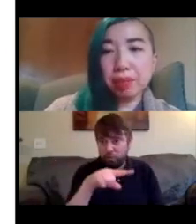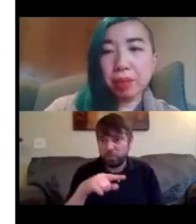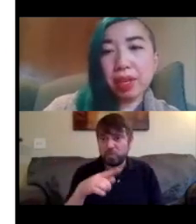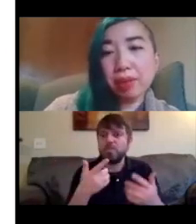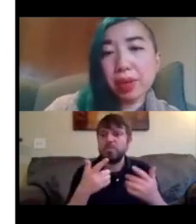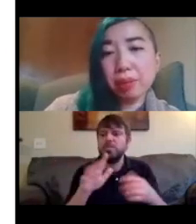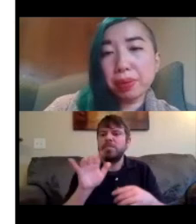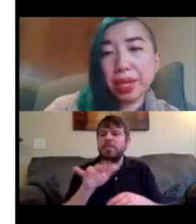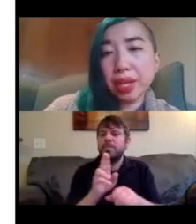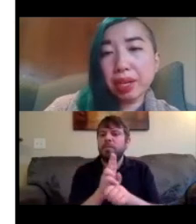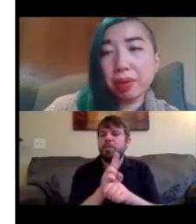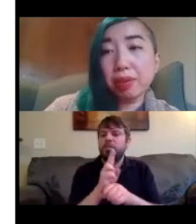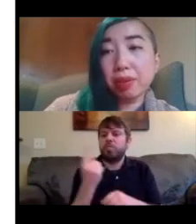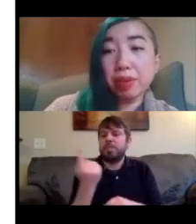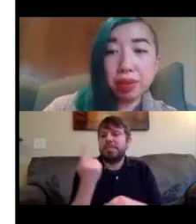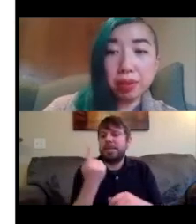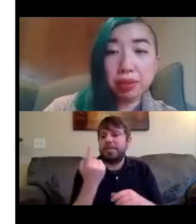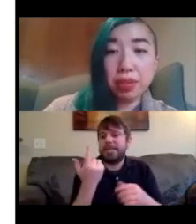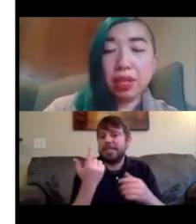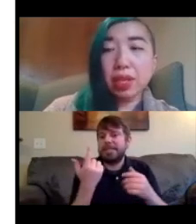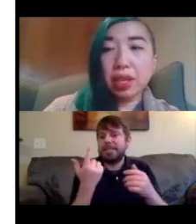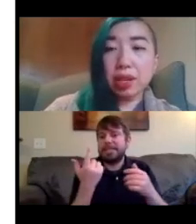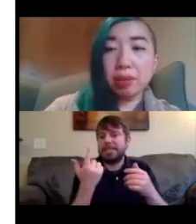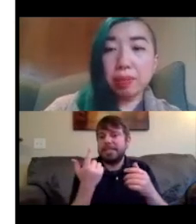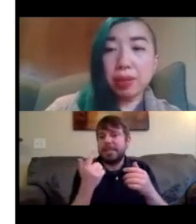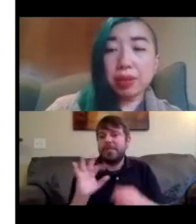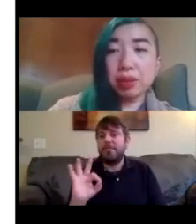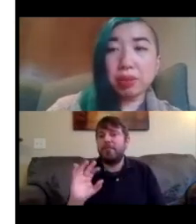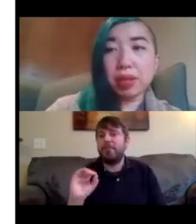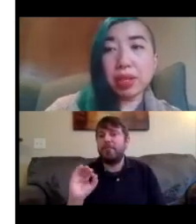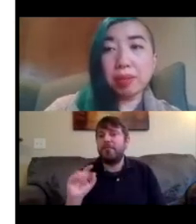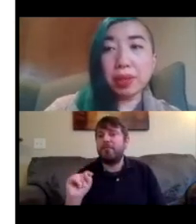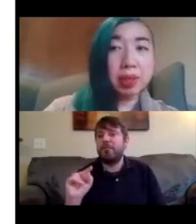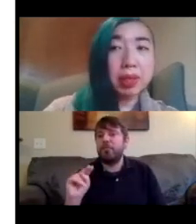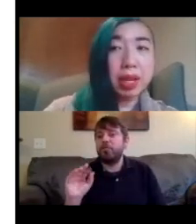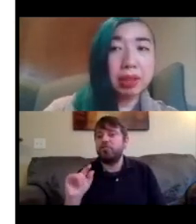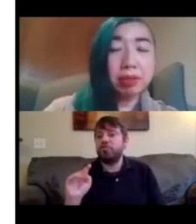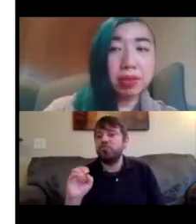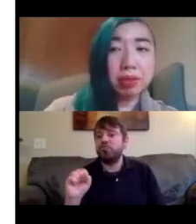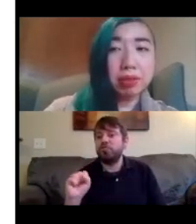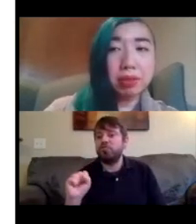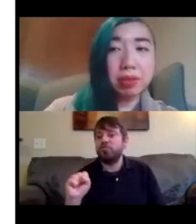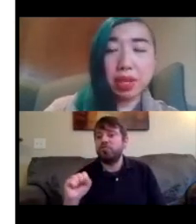You might even want to play with footnotes too. You can put some texts in footnotes, you can